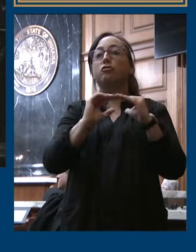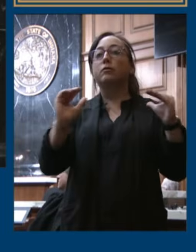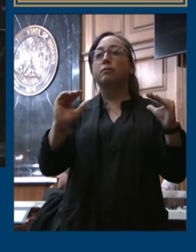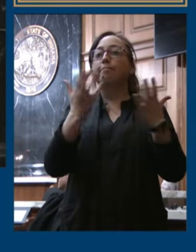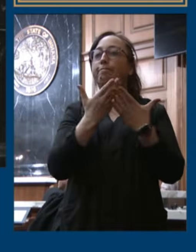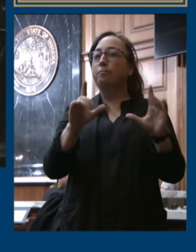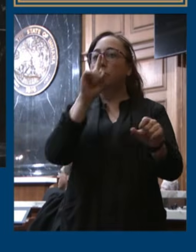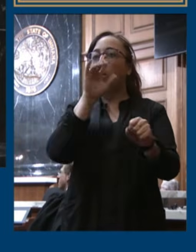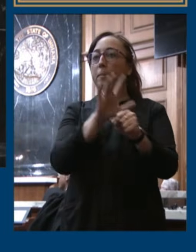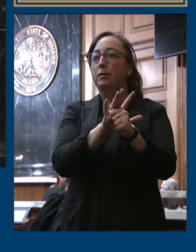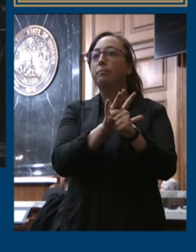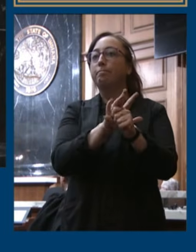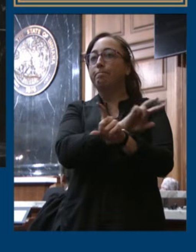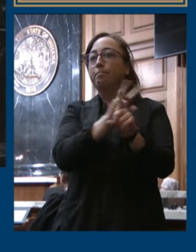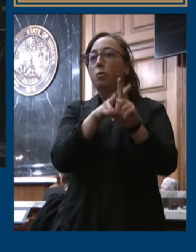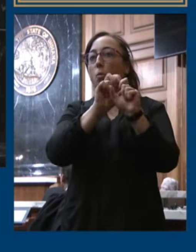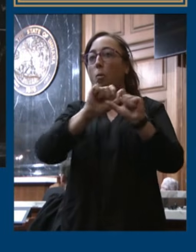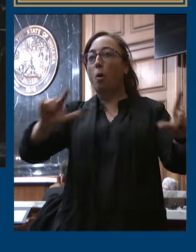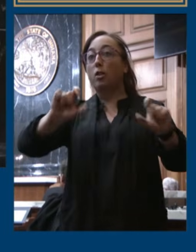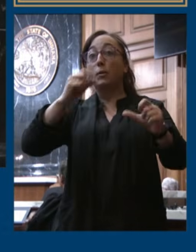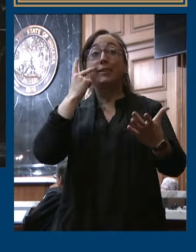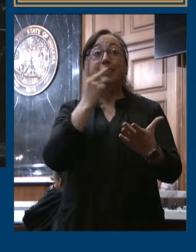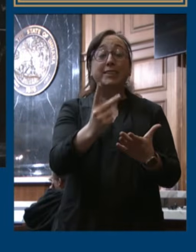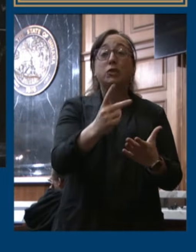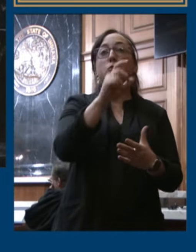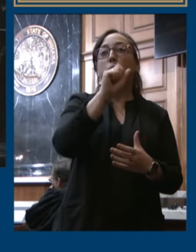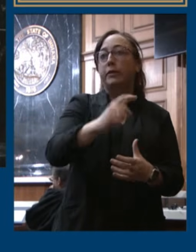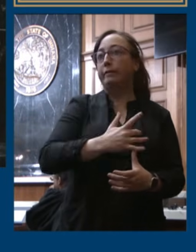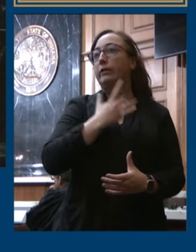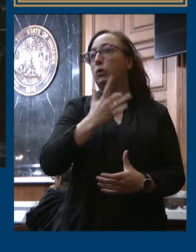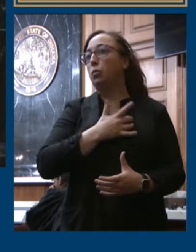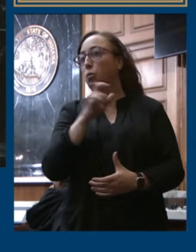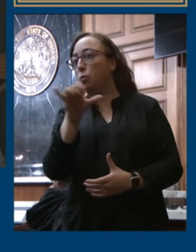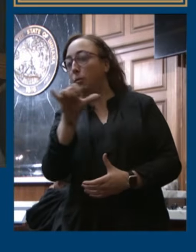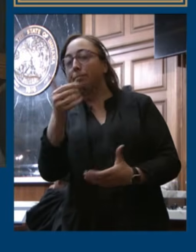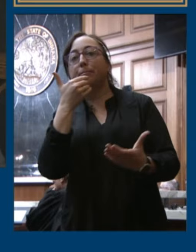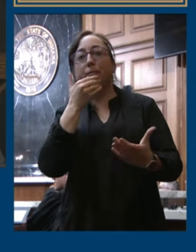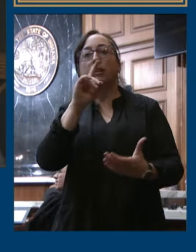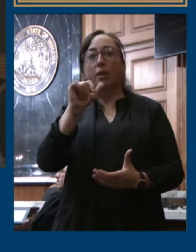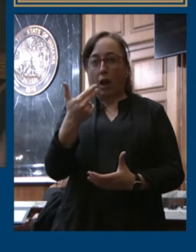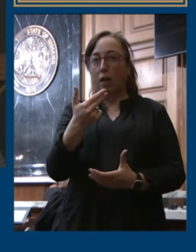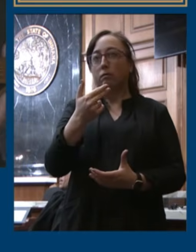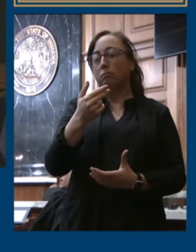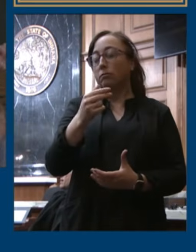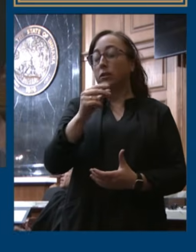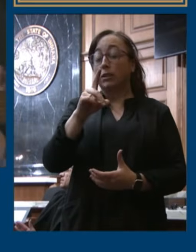PUBLIC PROMISE THAT IS BOTH VISIBLE AND TANGIBLE. THANK YOU, DOUG. DOUG, COULD YOU STAND UP?